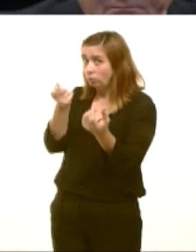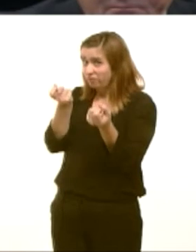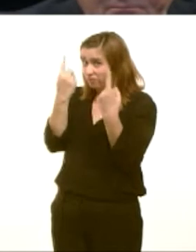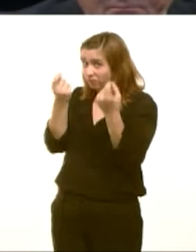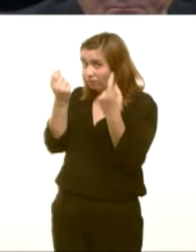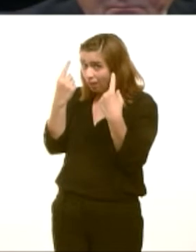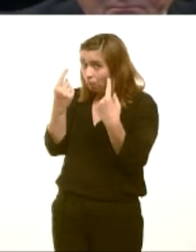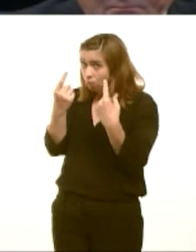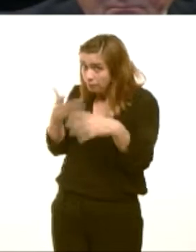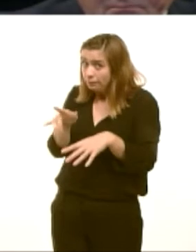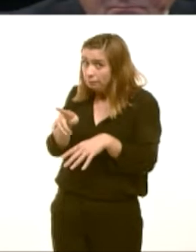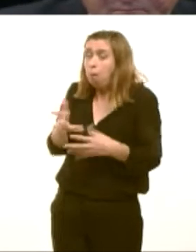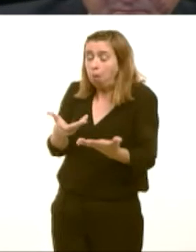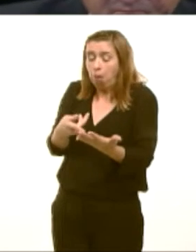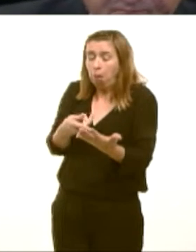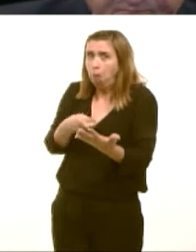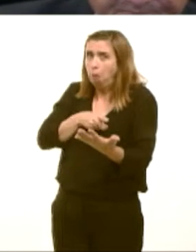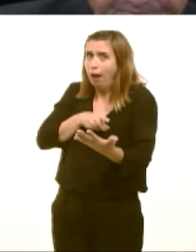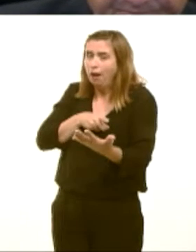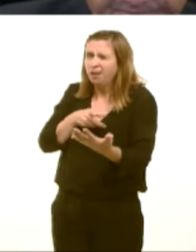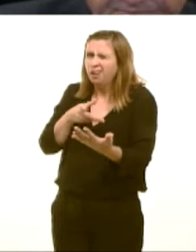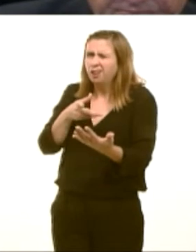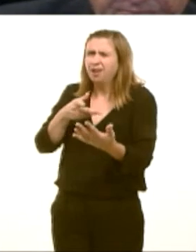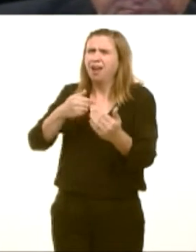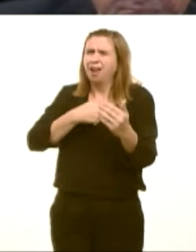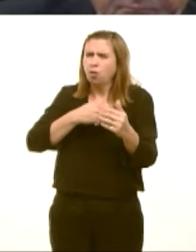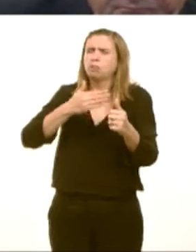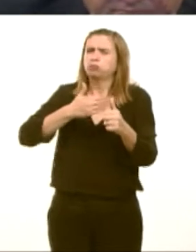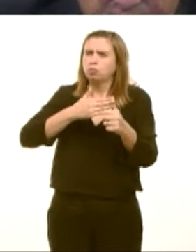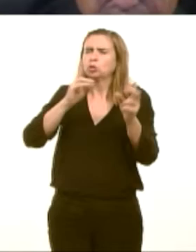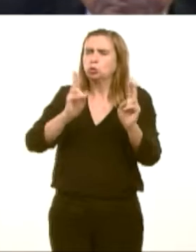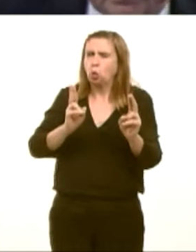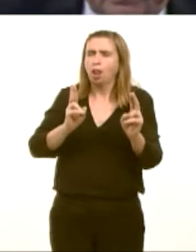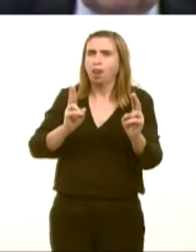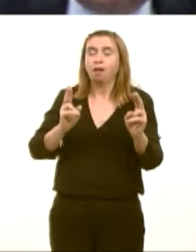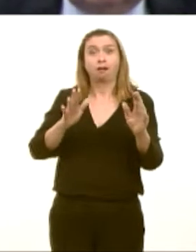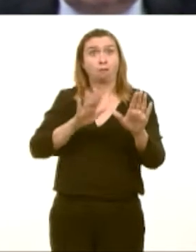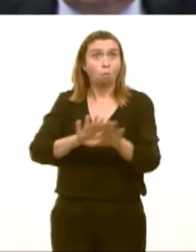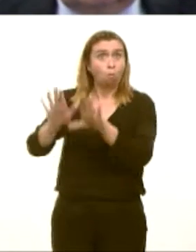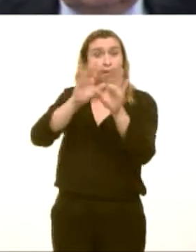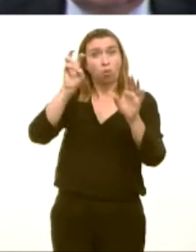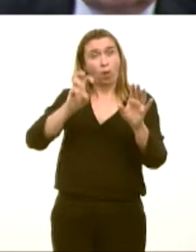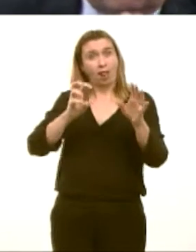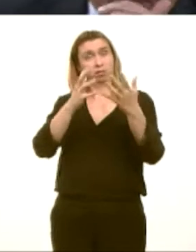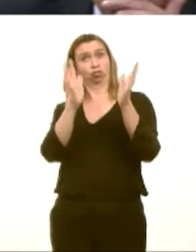Their conclusion is that, last year, standards in our primary schools, overall, across Wales, declined.